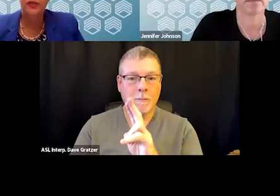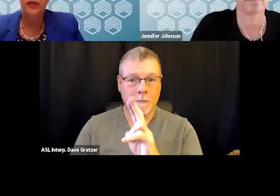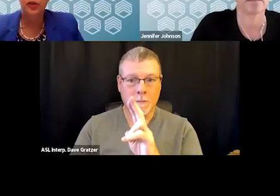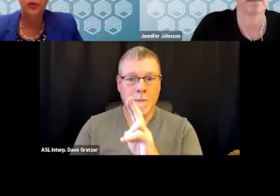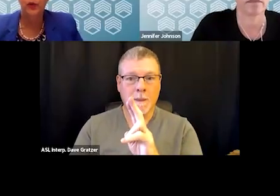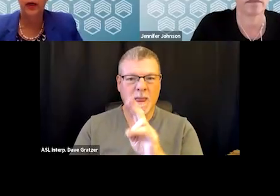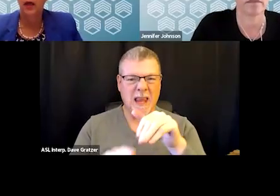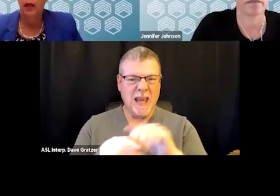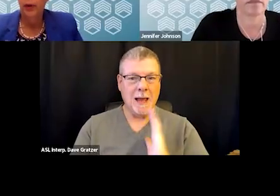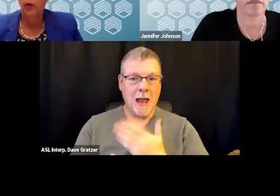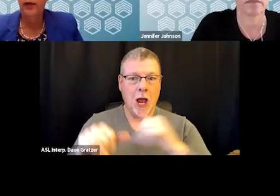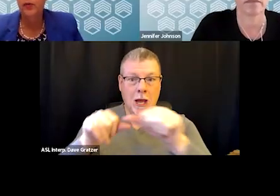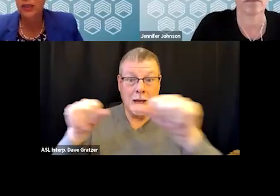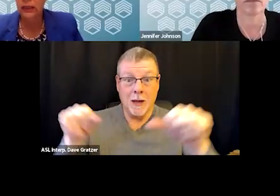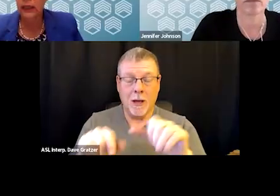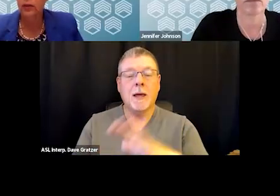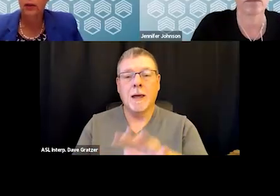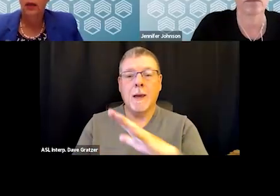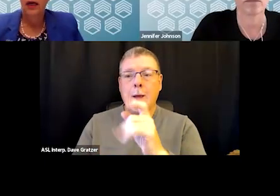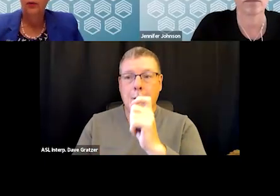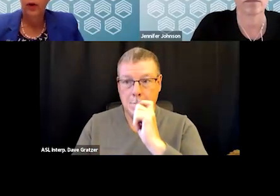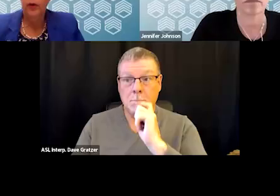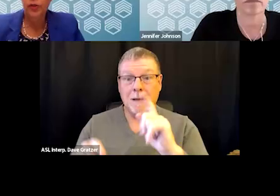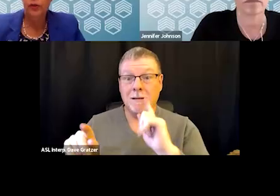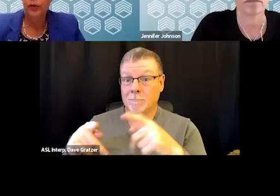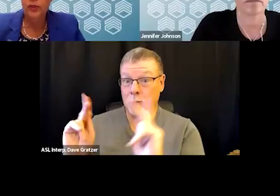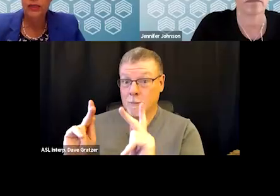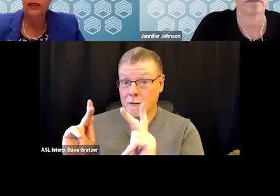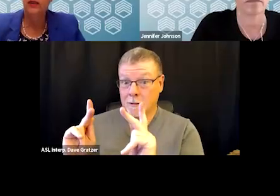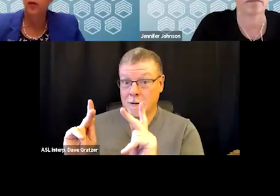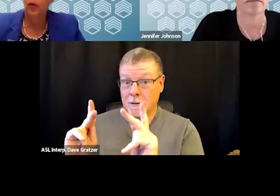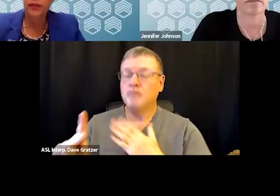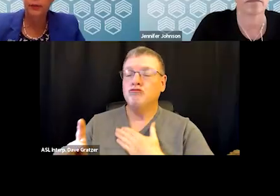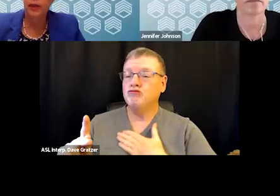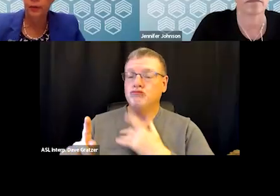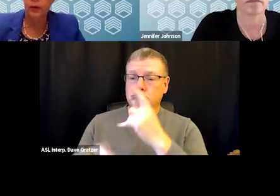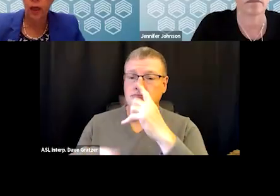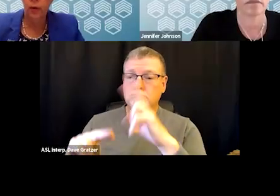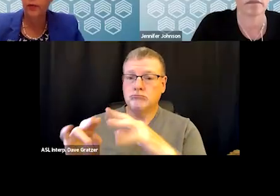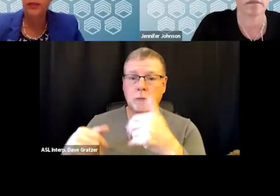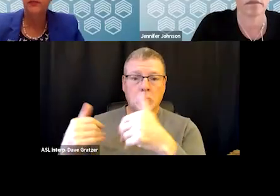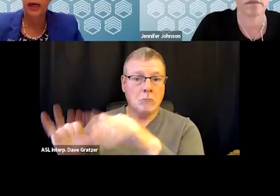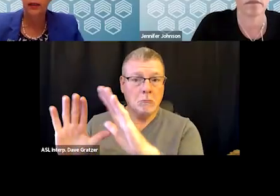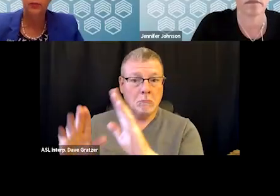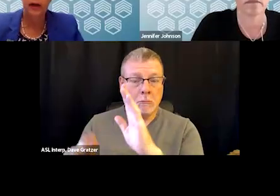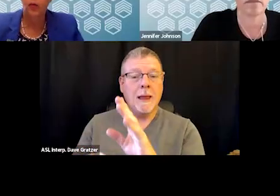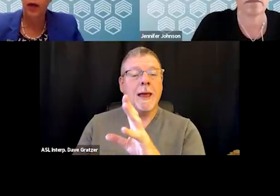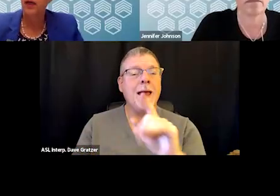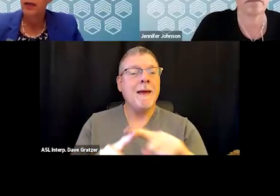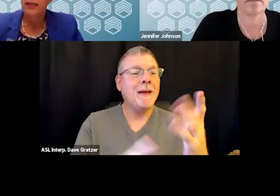our jurisdictions where marijuana use is legal, uh, recreational use is legal, or some people are, are receiving medical marijuana.